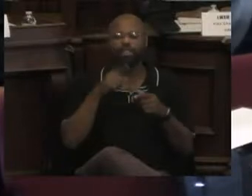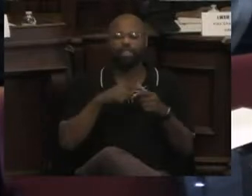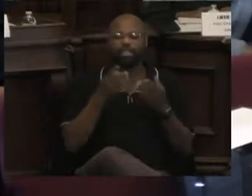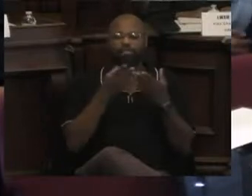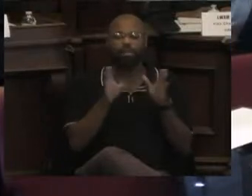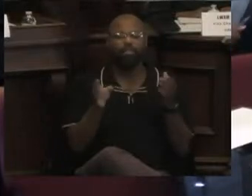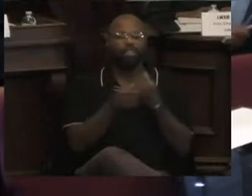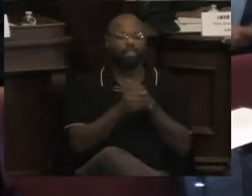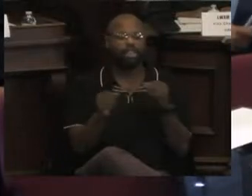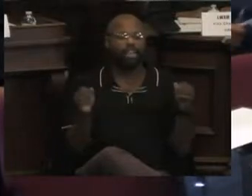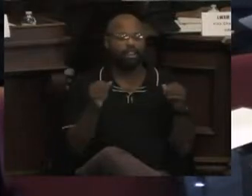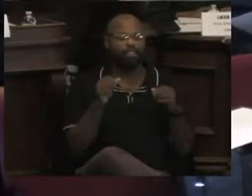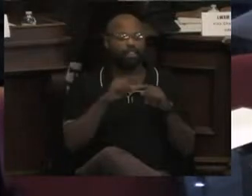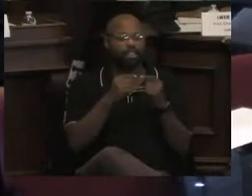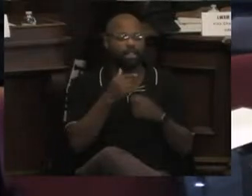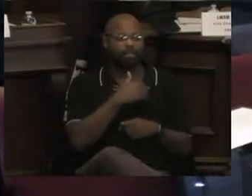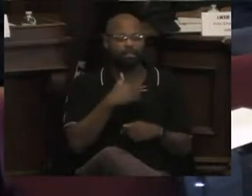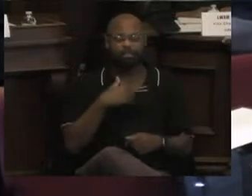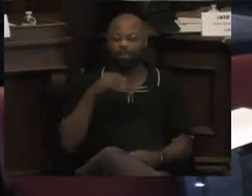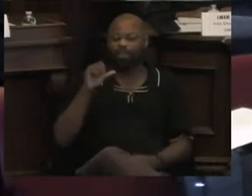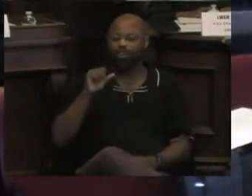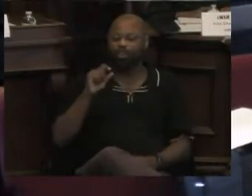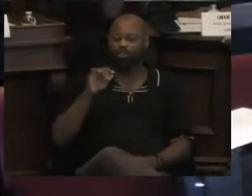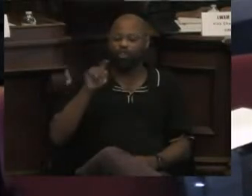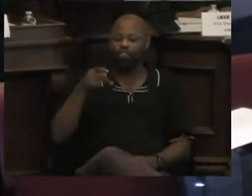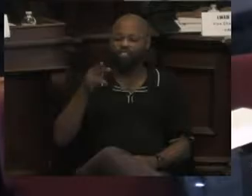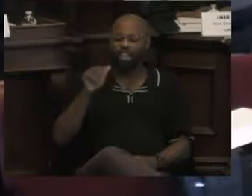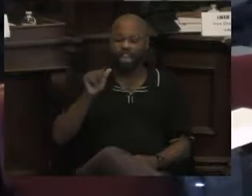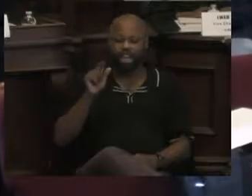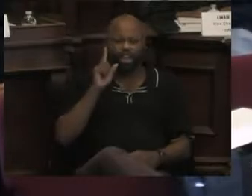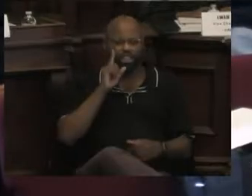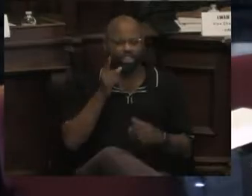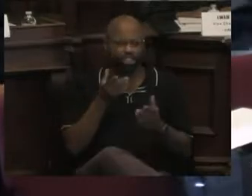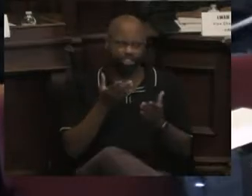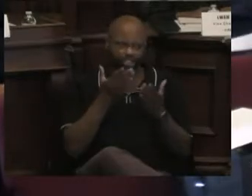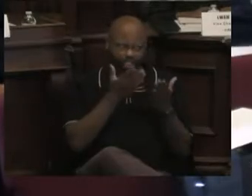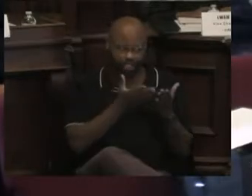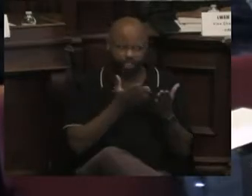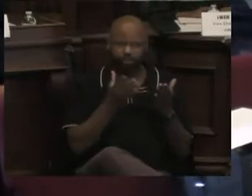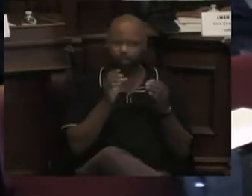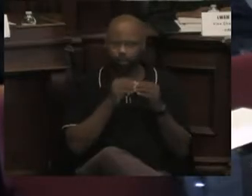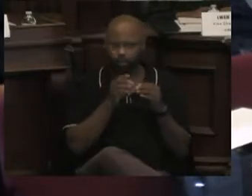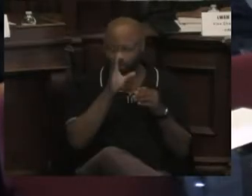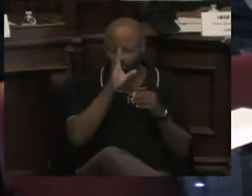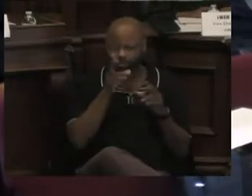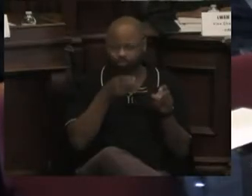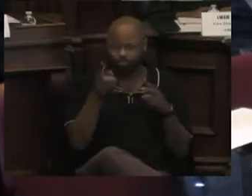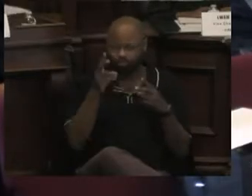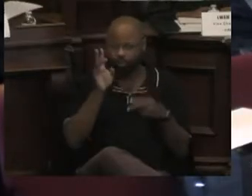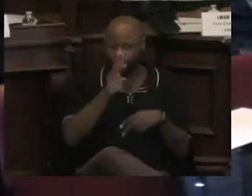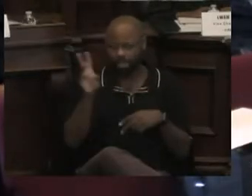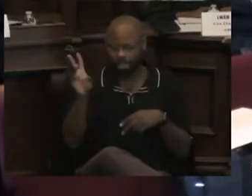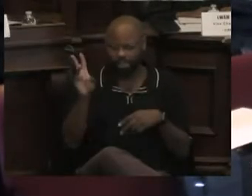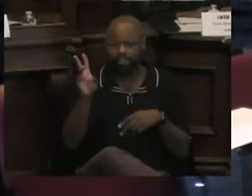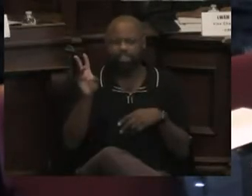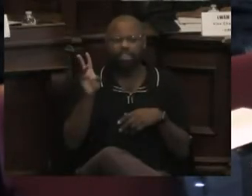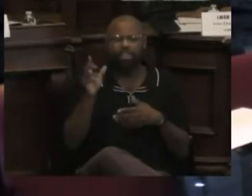was created recently due to policy team member Sophia. She